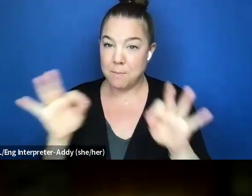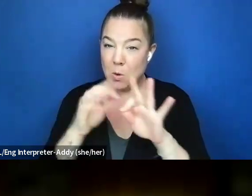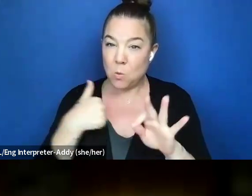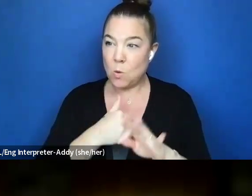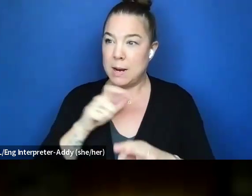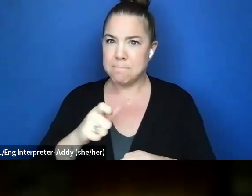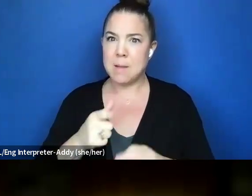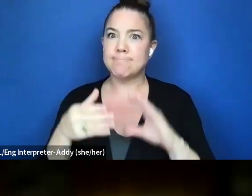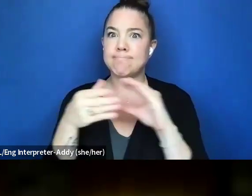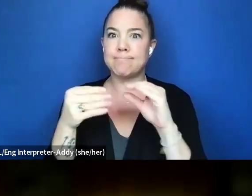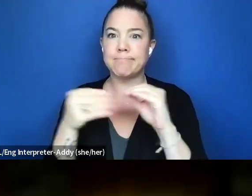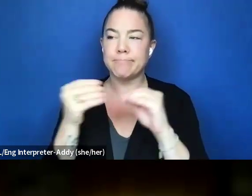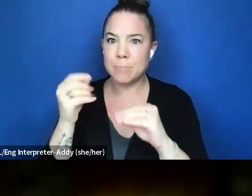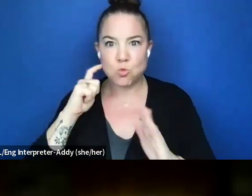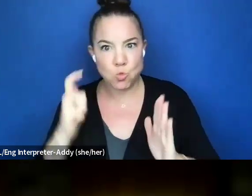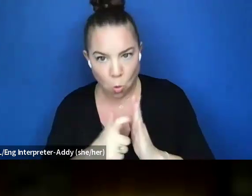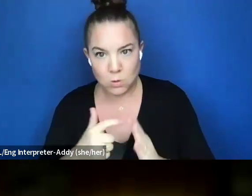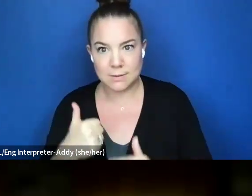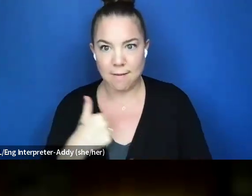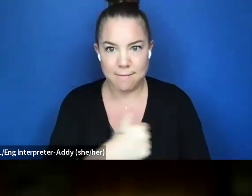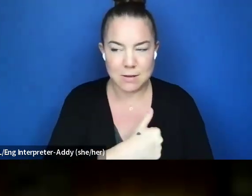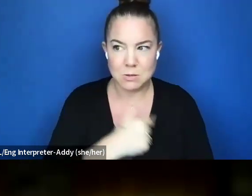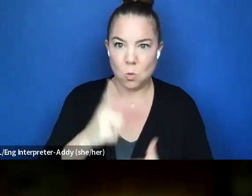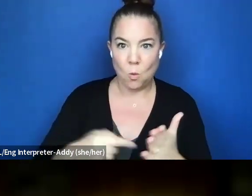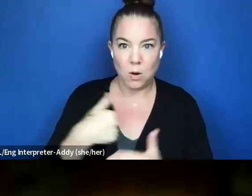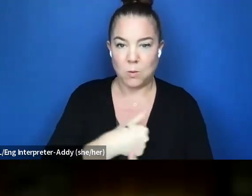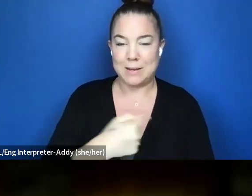Don Posh: if if the people that are involved in independent living